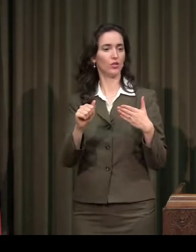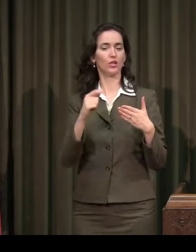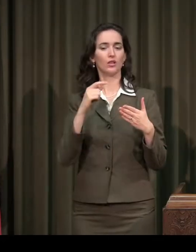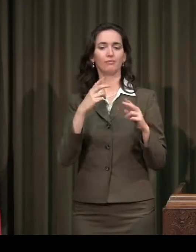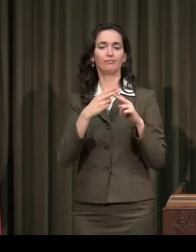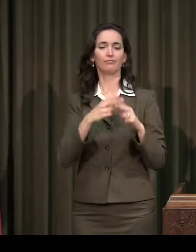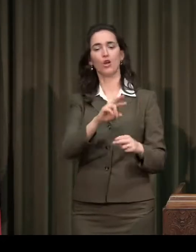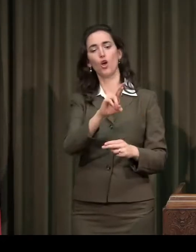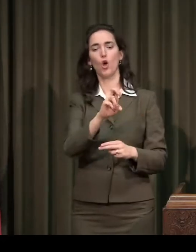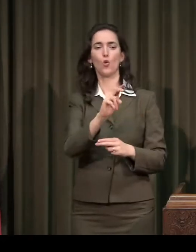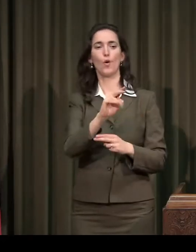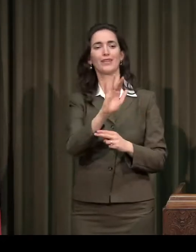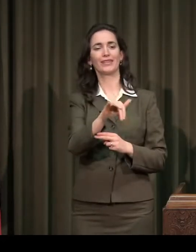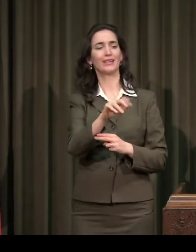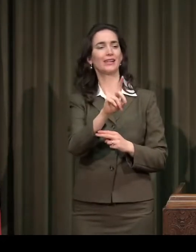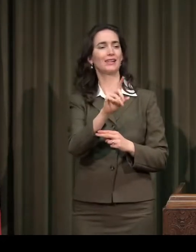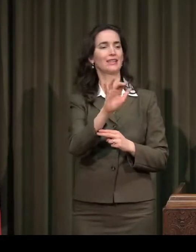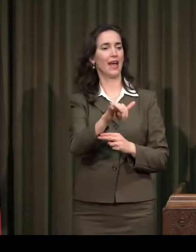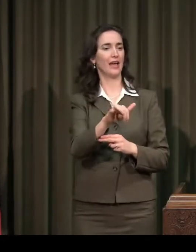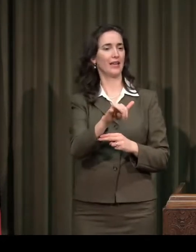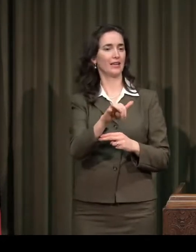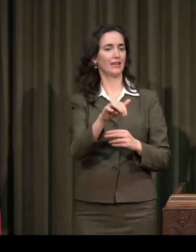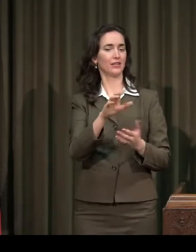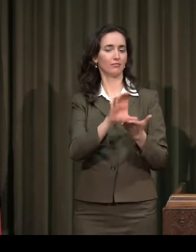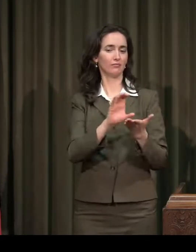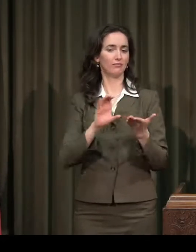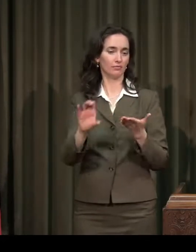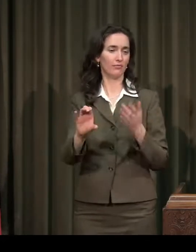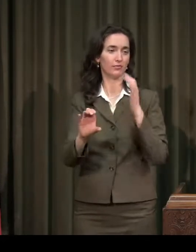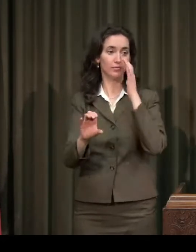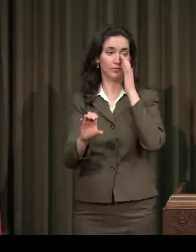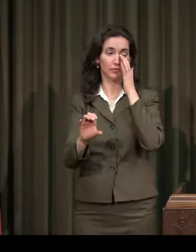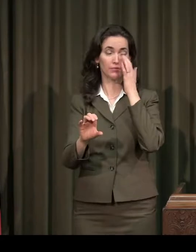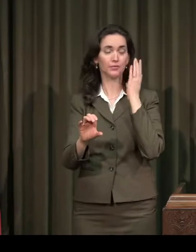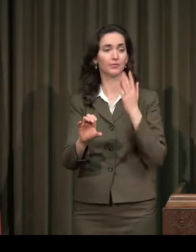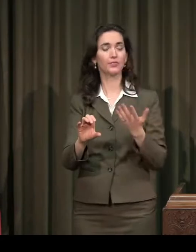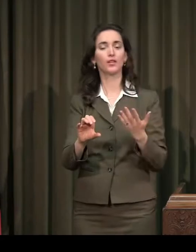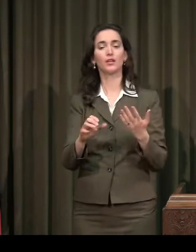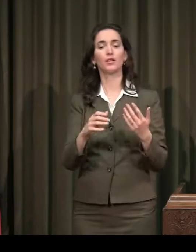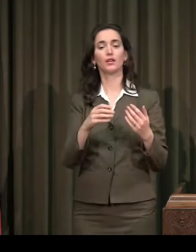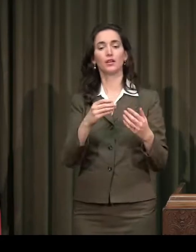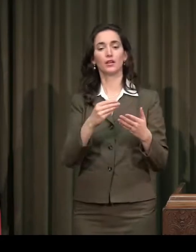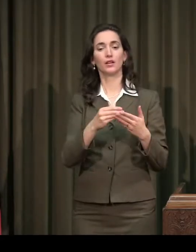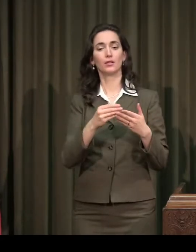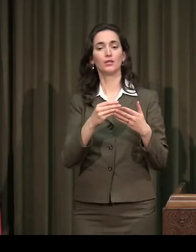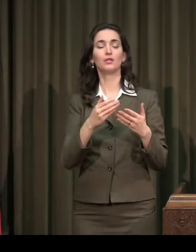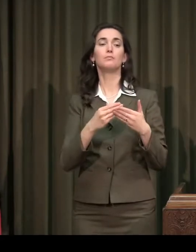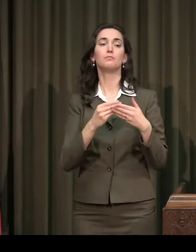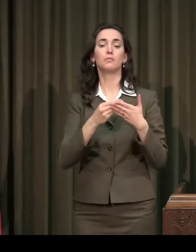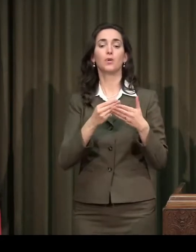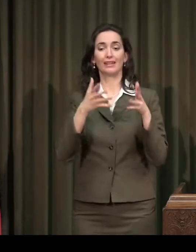bug stabilization funds and obviously the rest was very deep cut